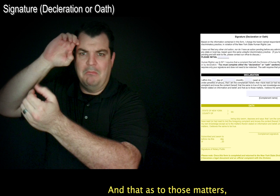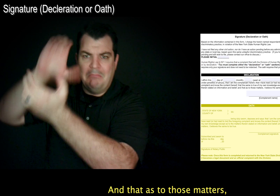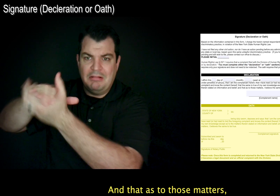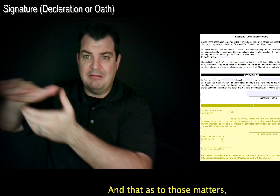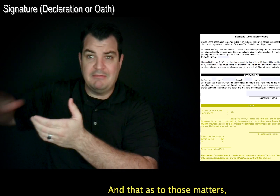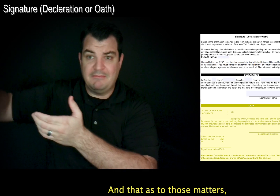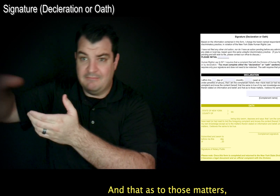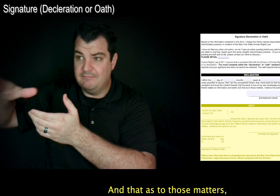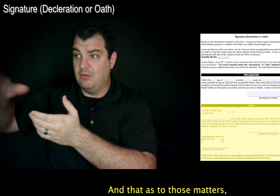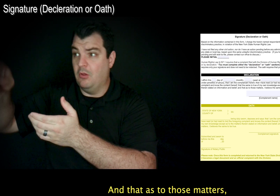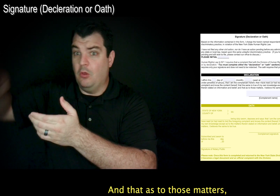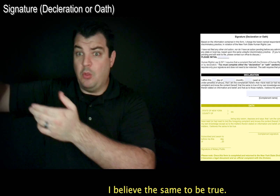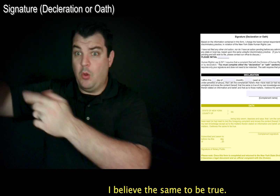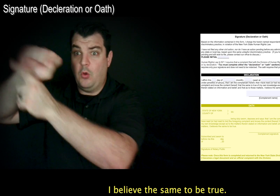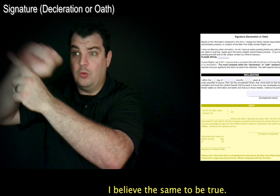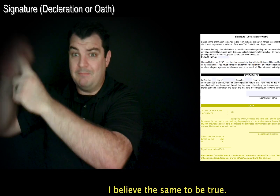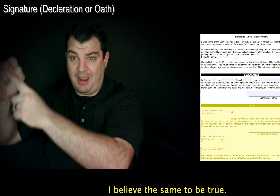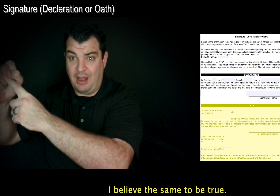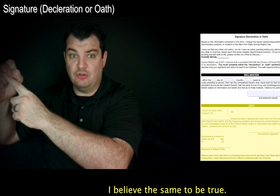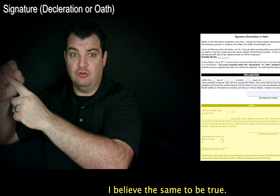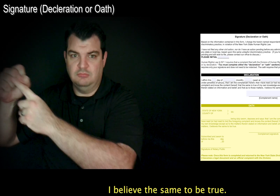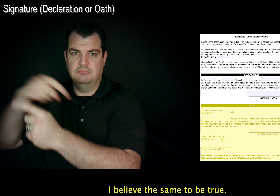And that as to those matters, I believe the same to be true.